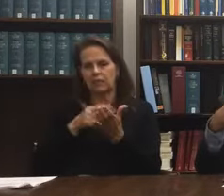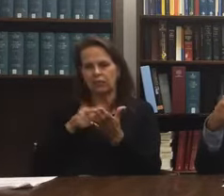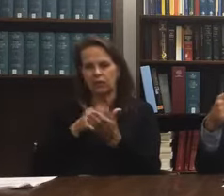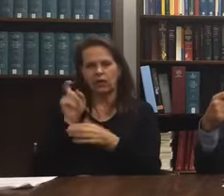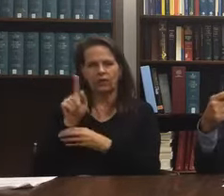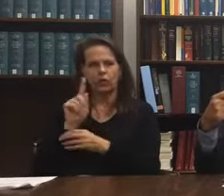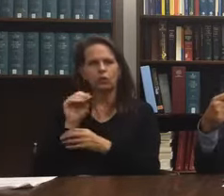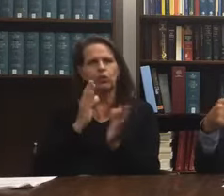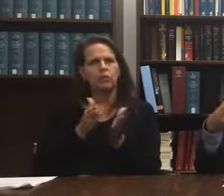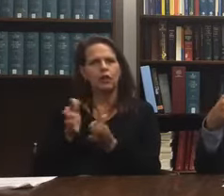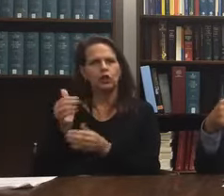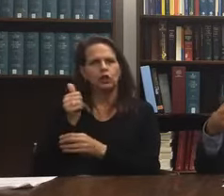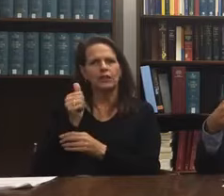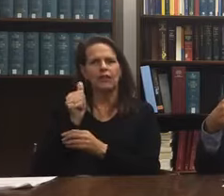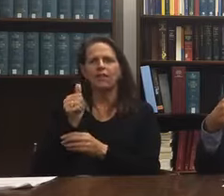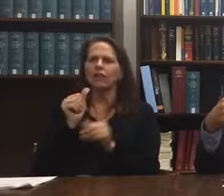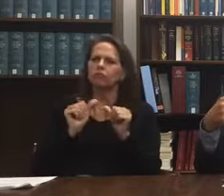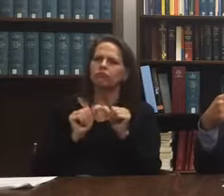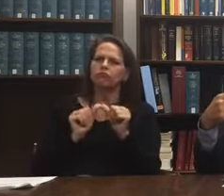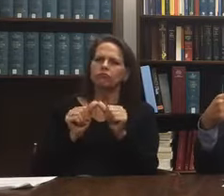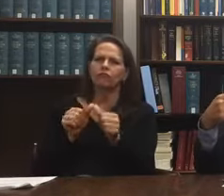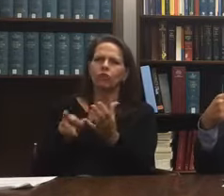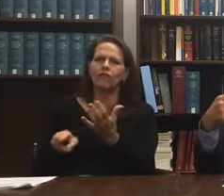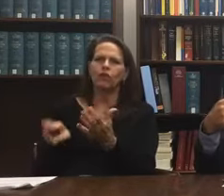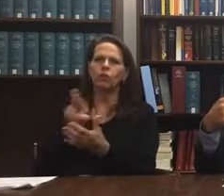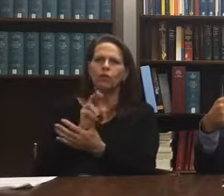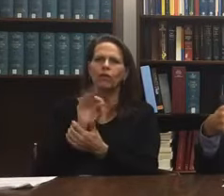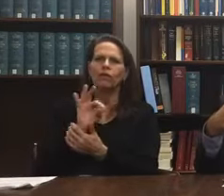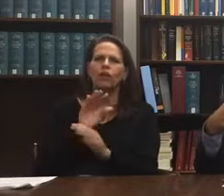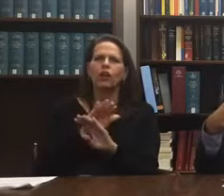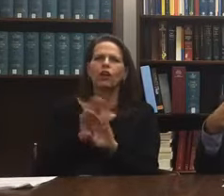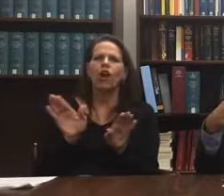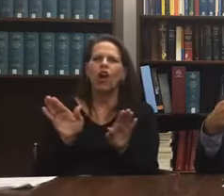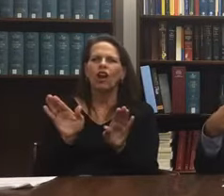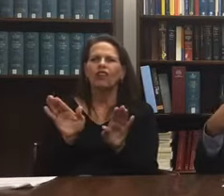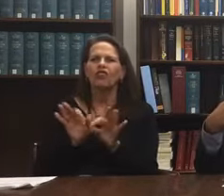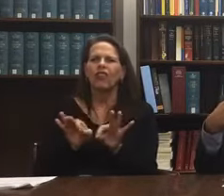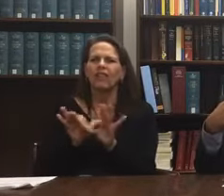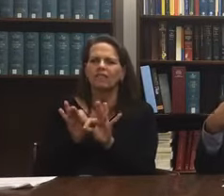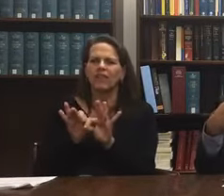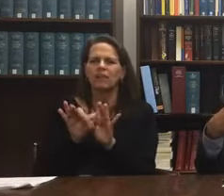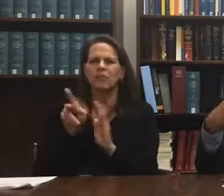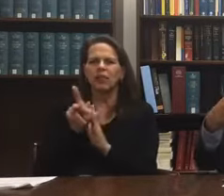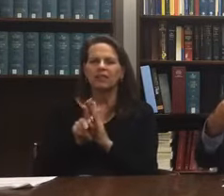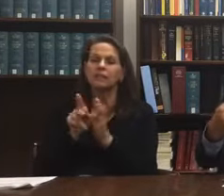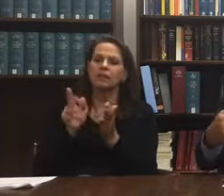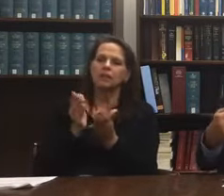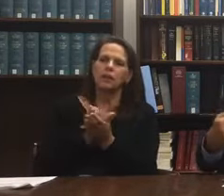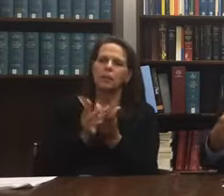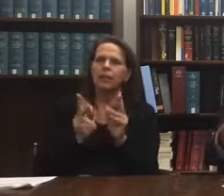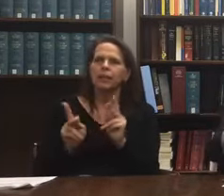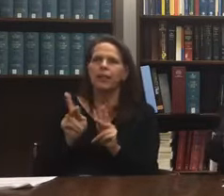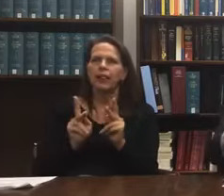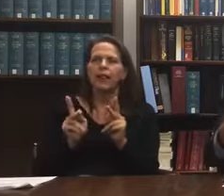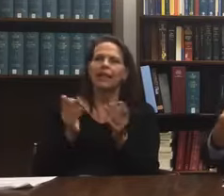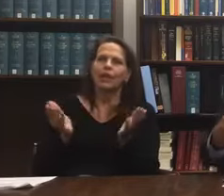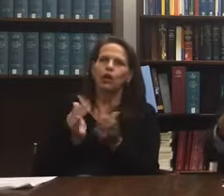yourself as sort of an endless review of non-relevant policies like some people just sort of this is why we did it and this is what